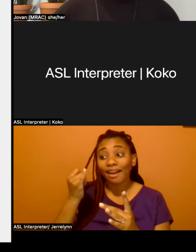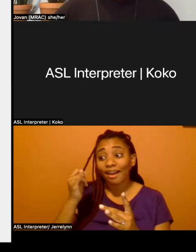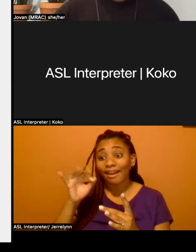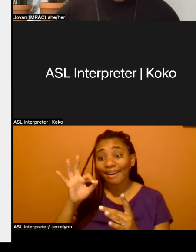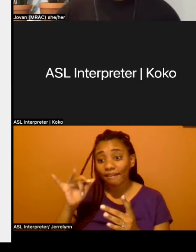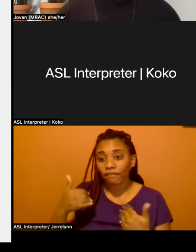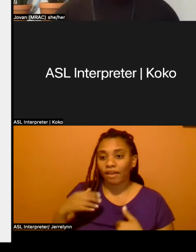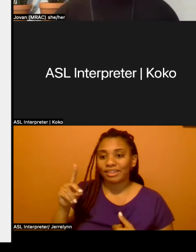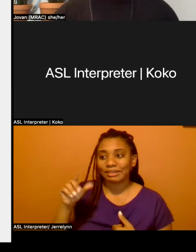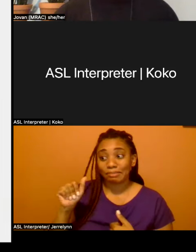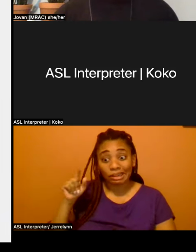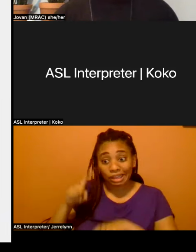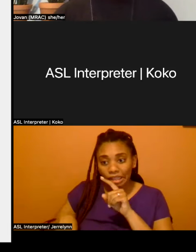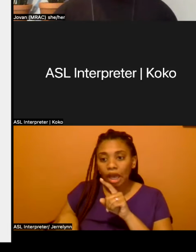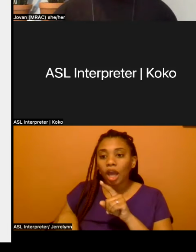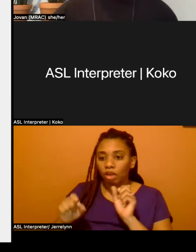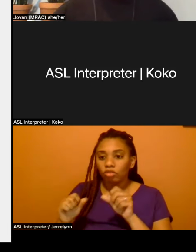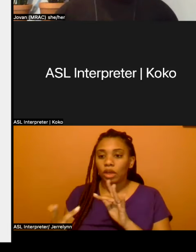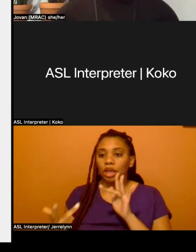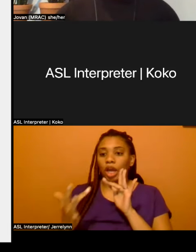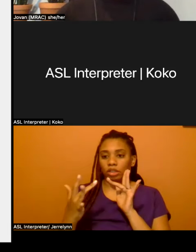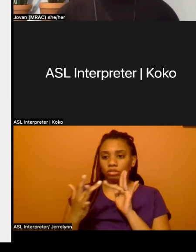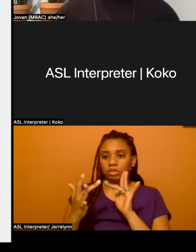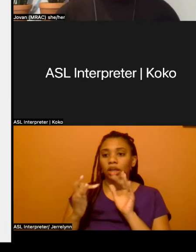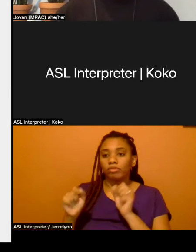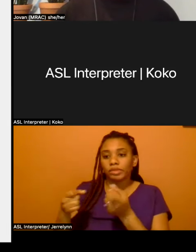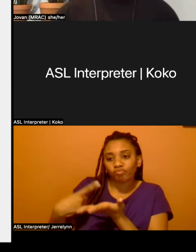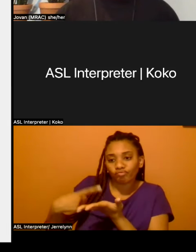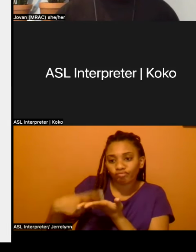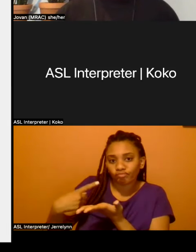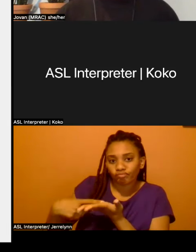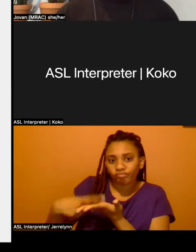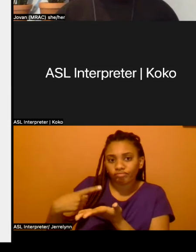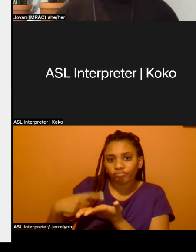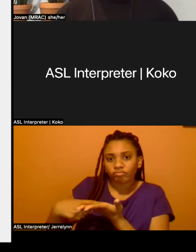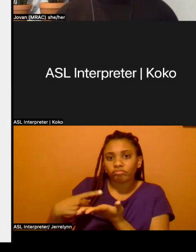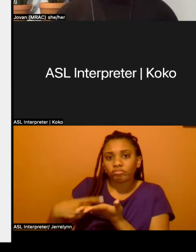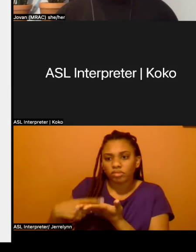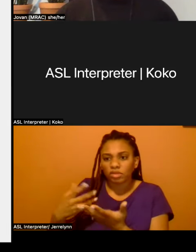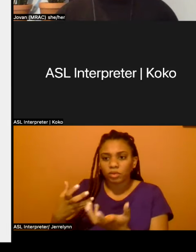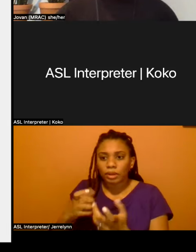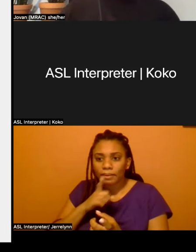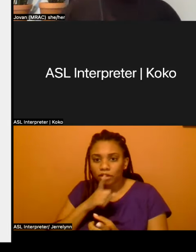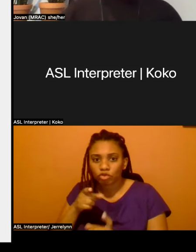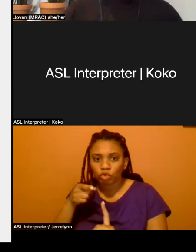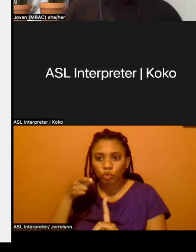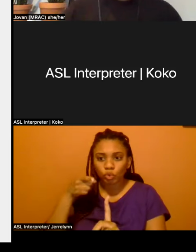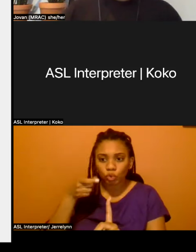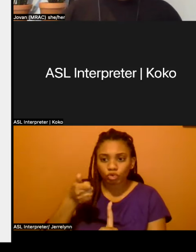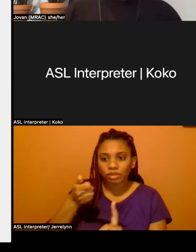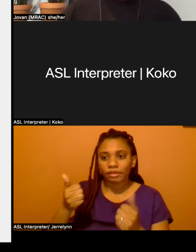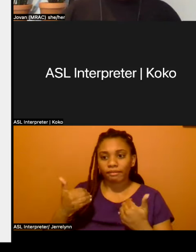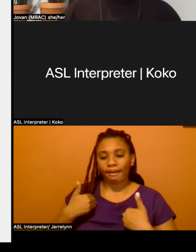Please contact us to begin a conversation about how to make sure you are, that you have an equal opportunity to apply.